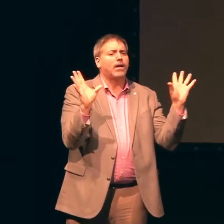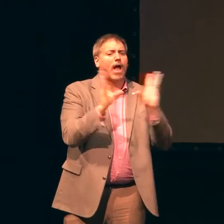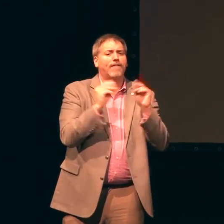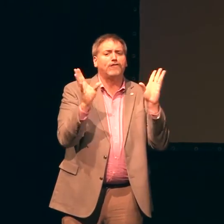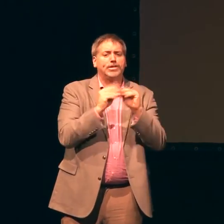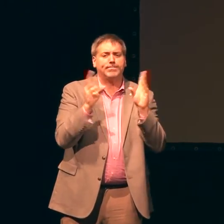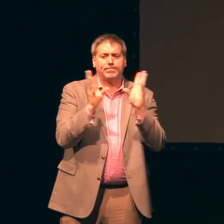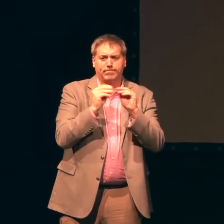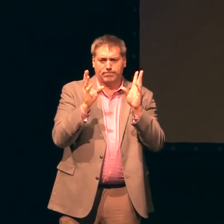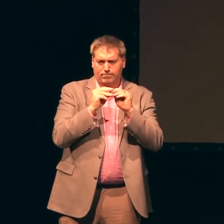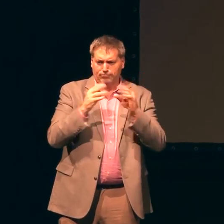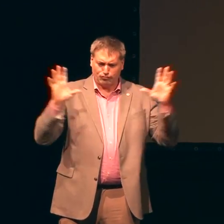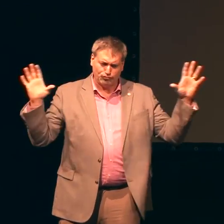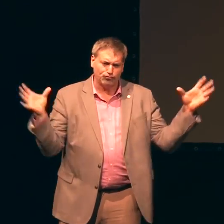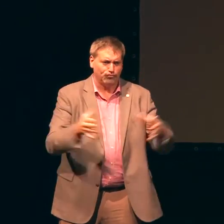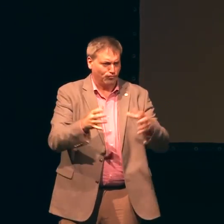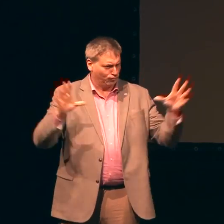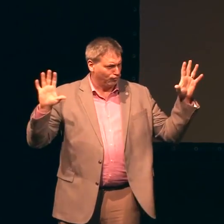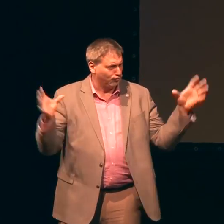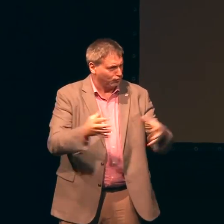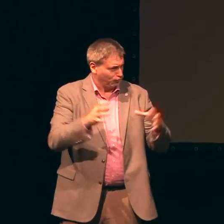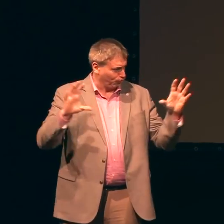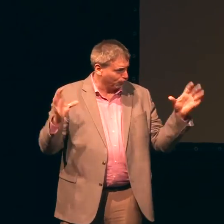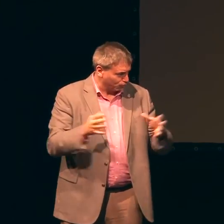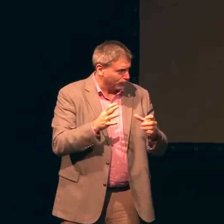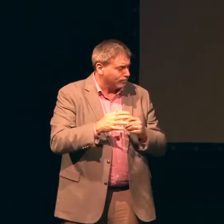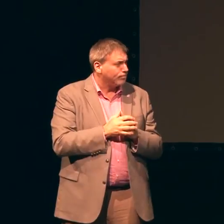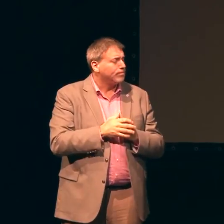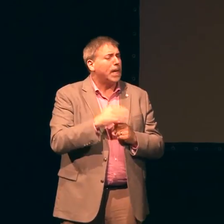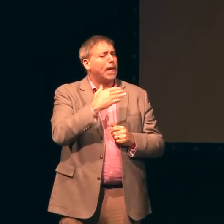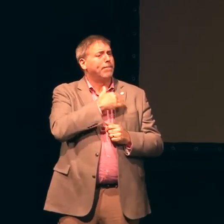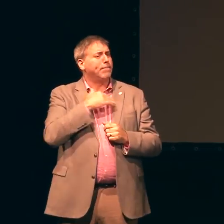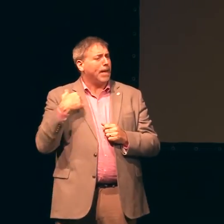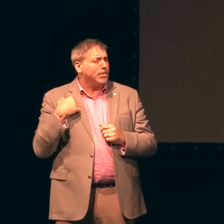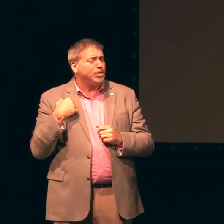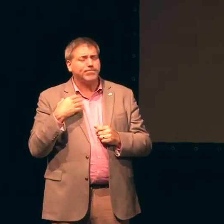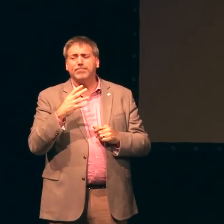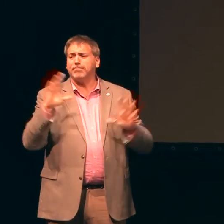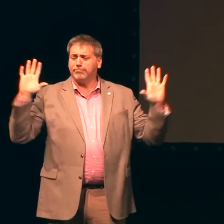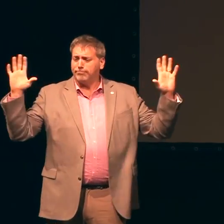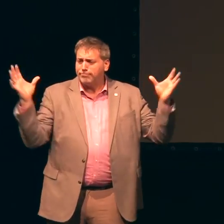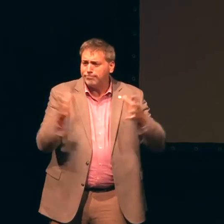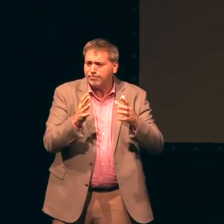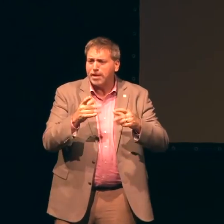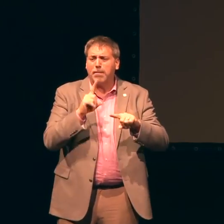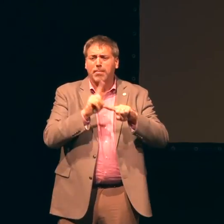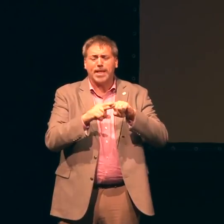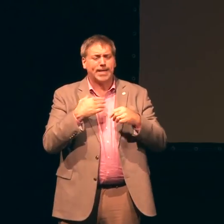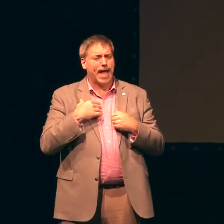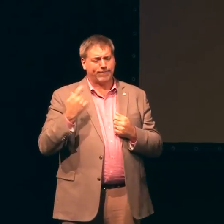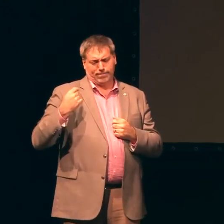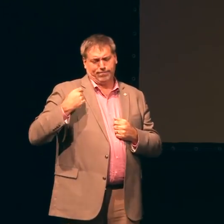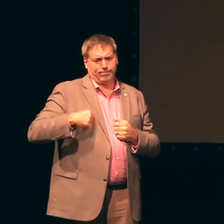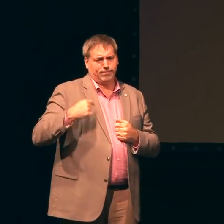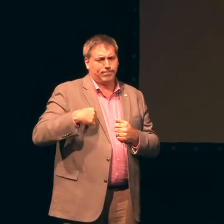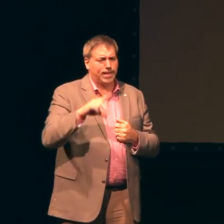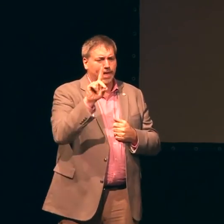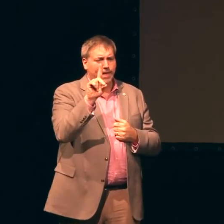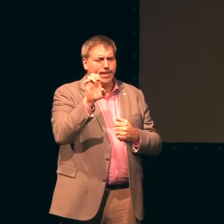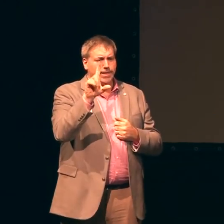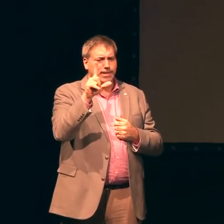NAD hosts a conference. We all get together, every two years. And members convene, we